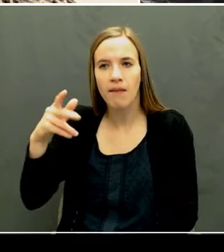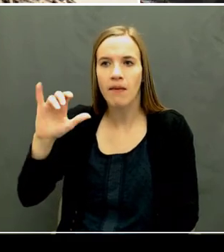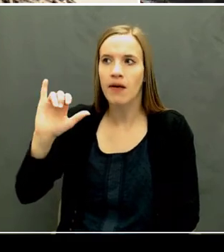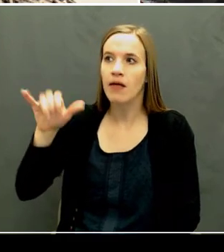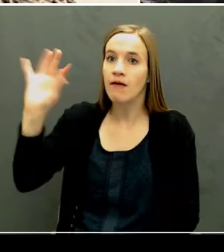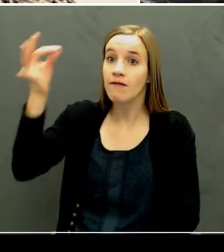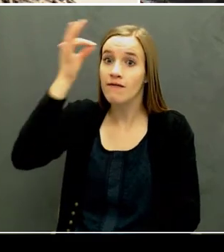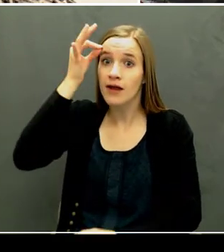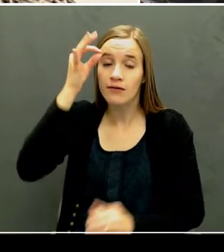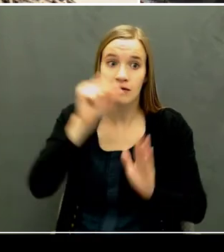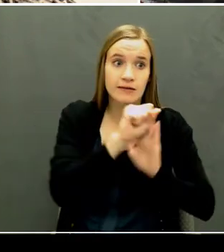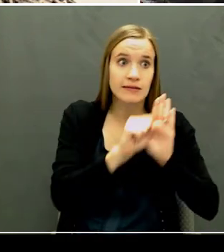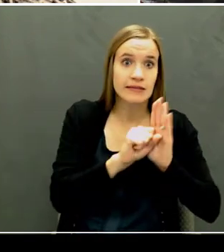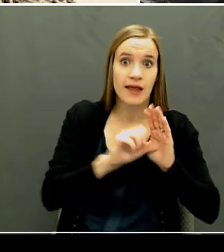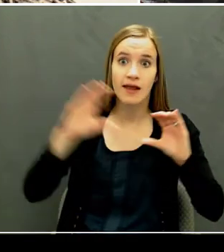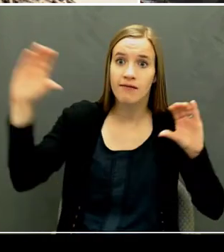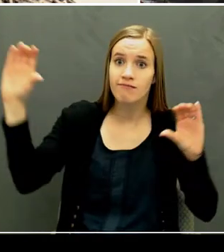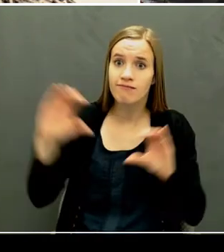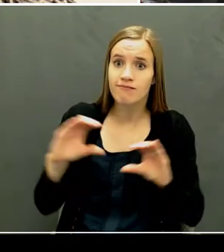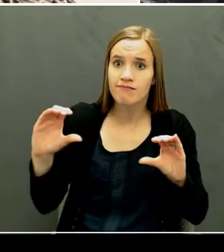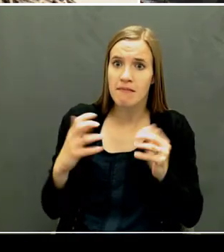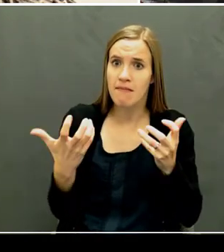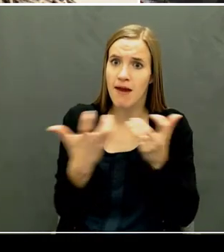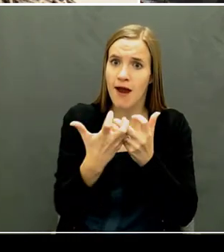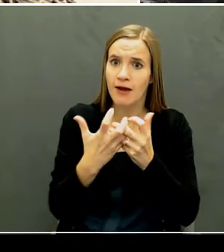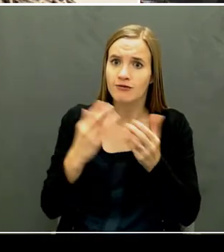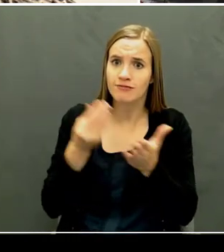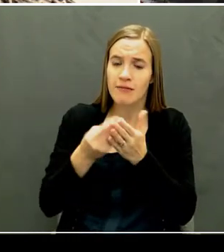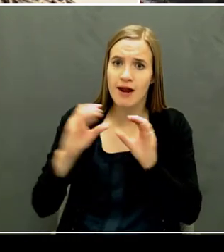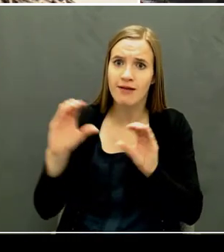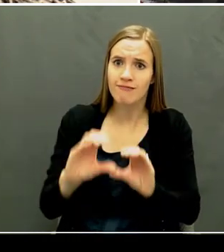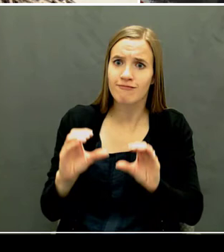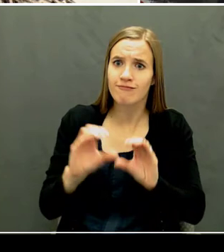facilities have been grabbing that money out, you know, when it gets down to home community service